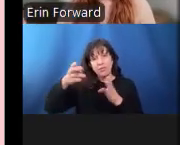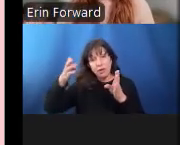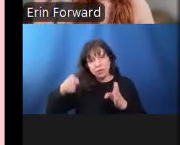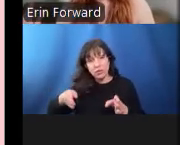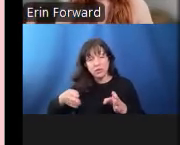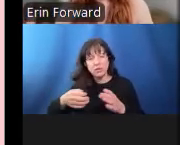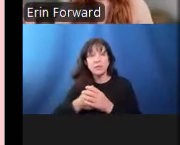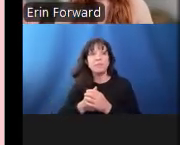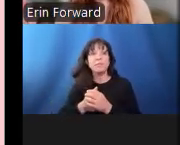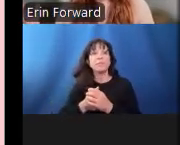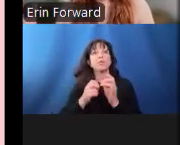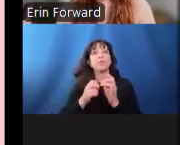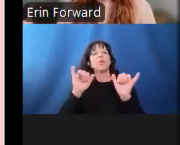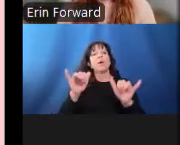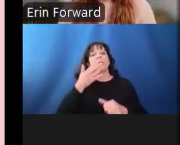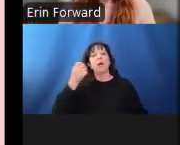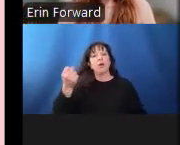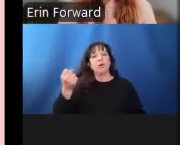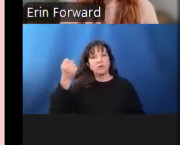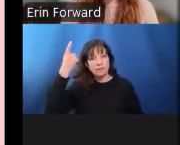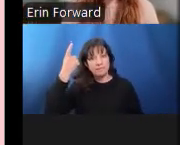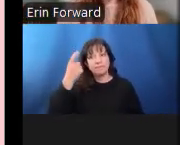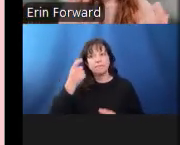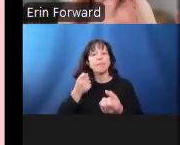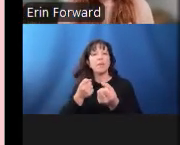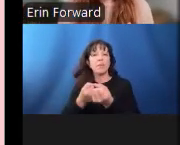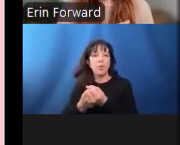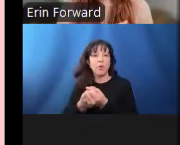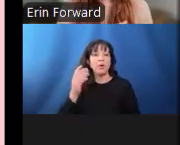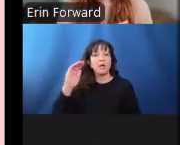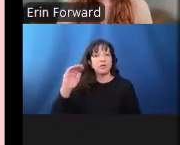better understand and support a child, knowing that this is an